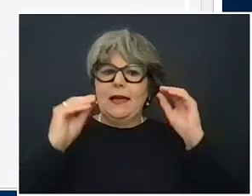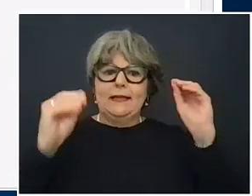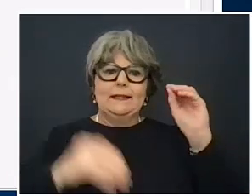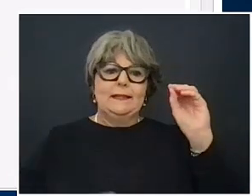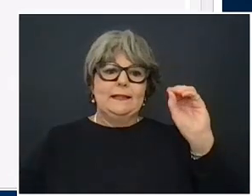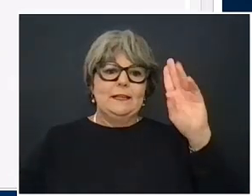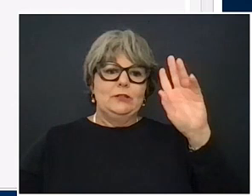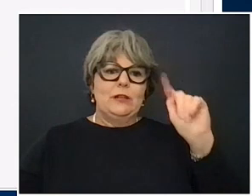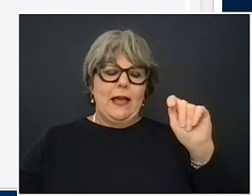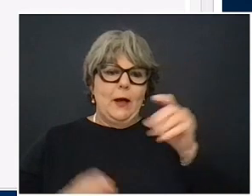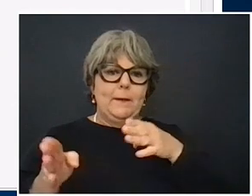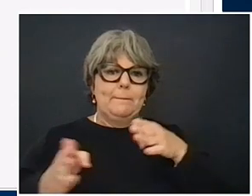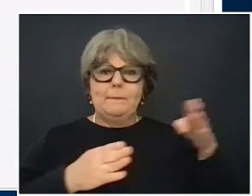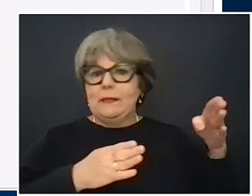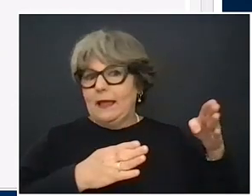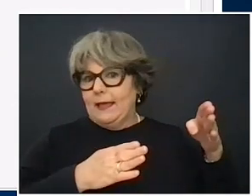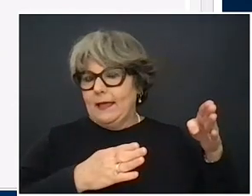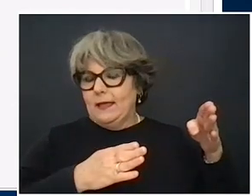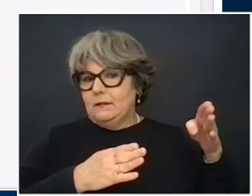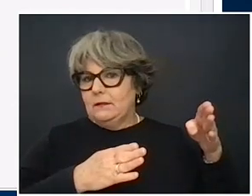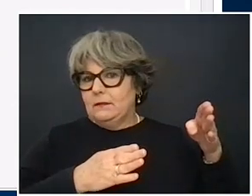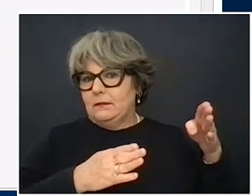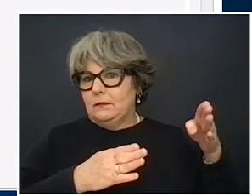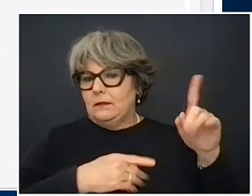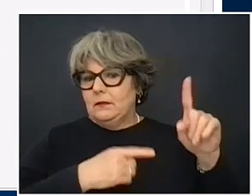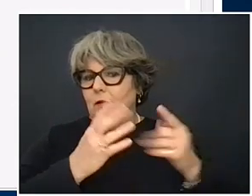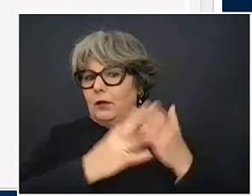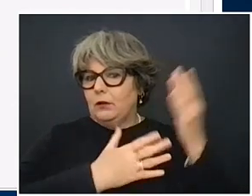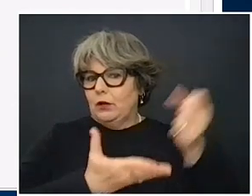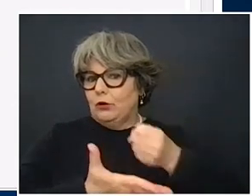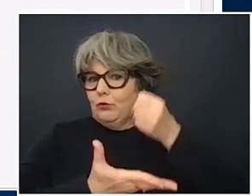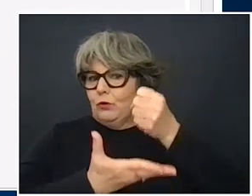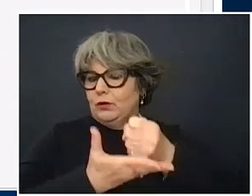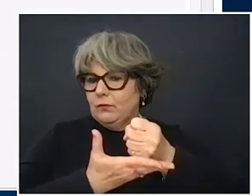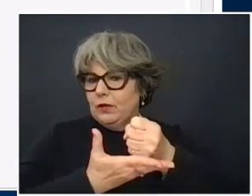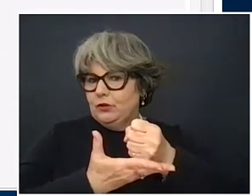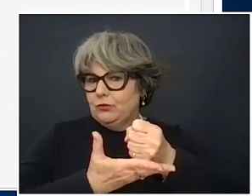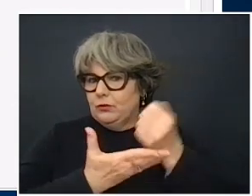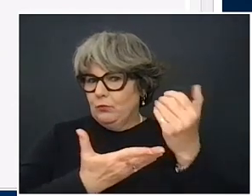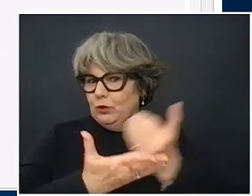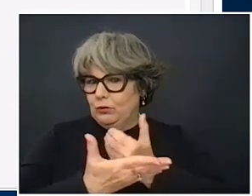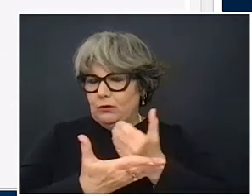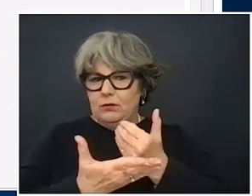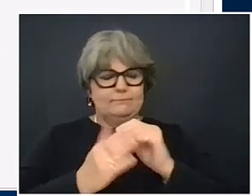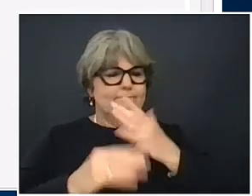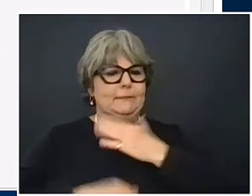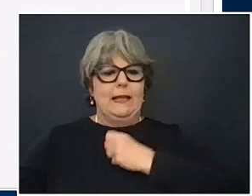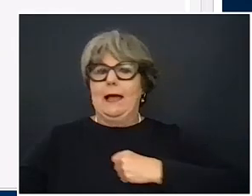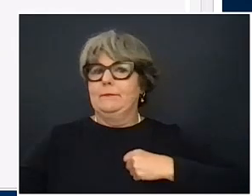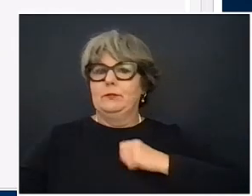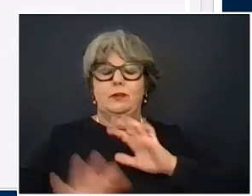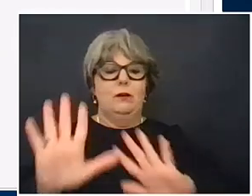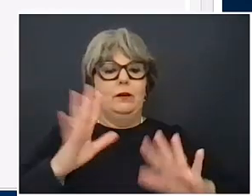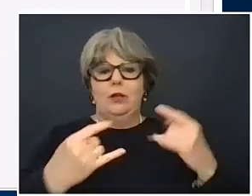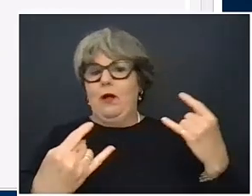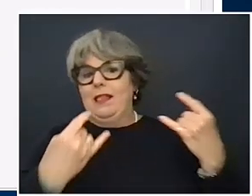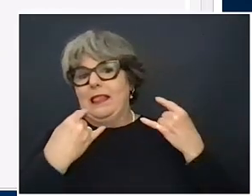the point where they go through accreditation renewal? Is that what- is that what this- I'm sorry. You guys are laughing. I see everybody laughing, so I must be